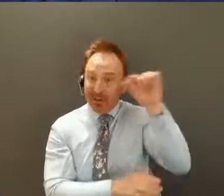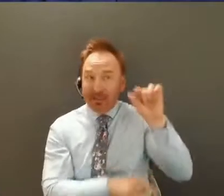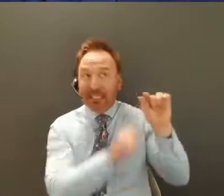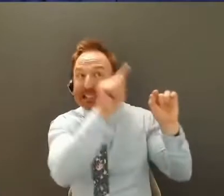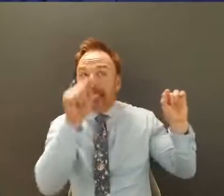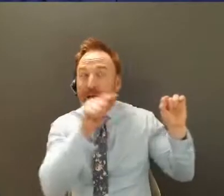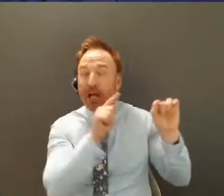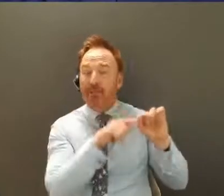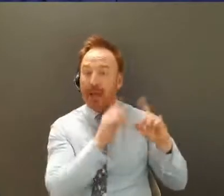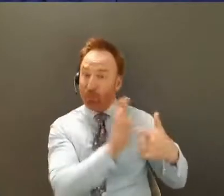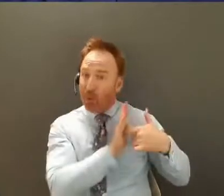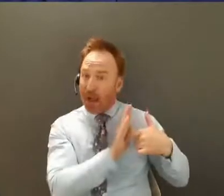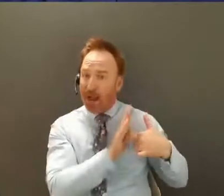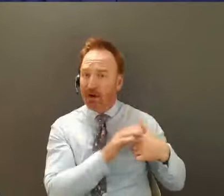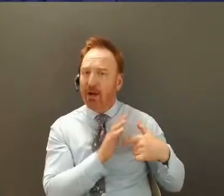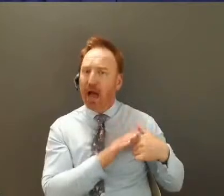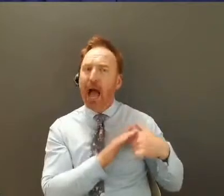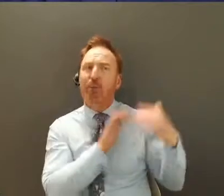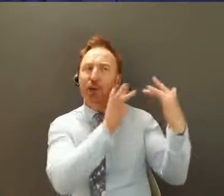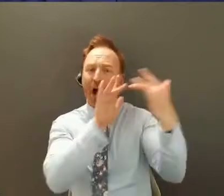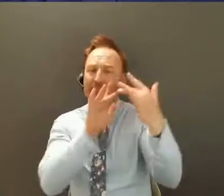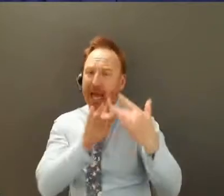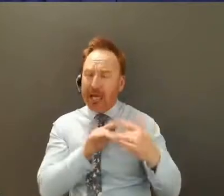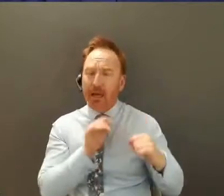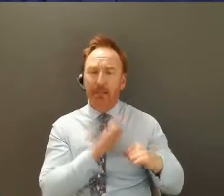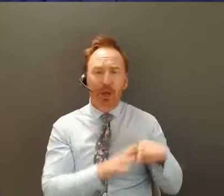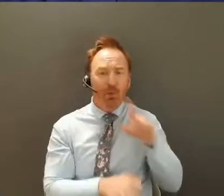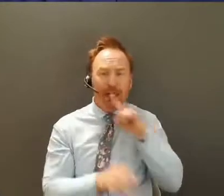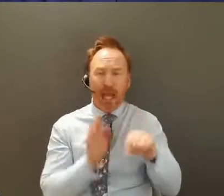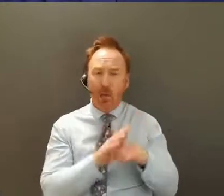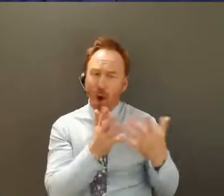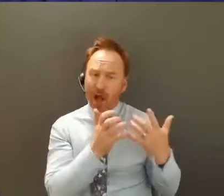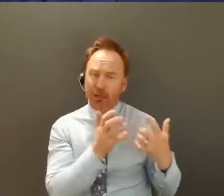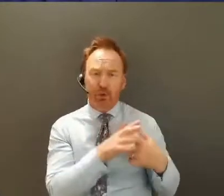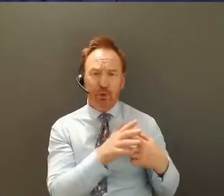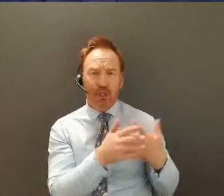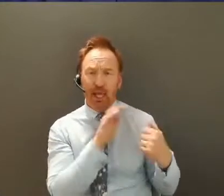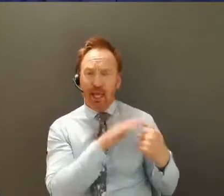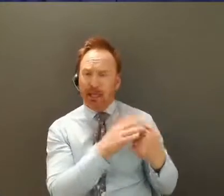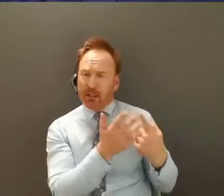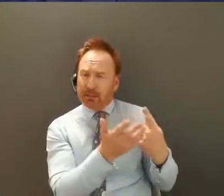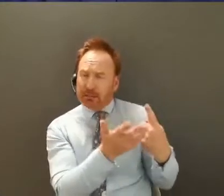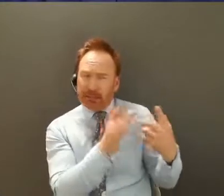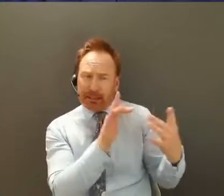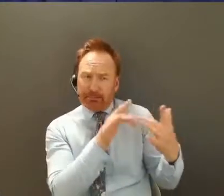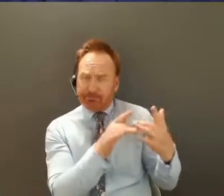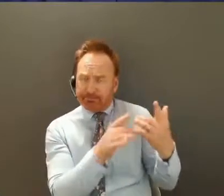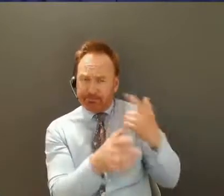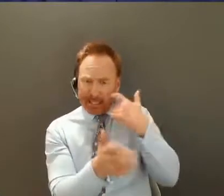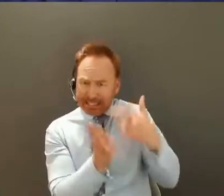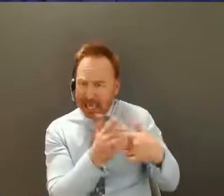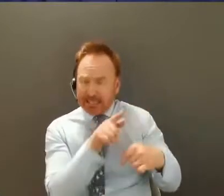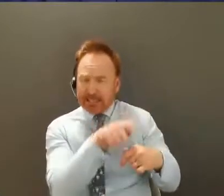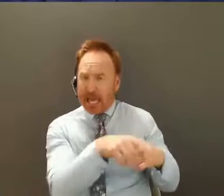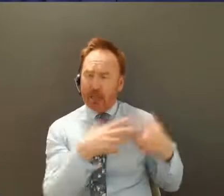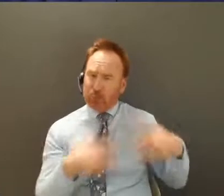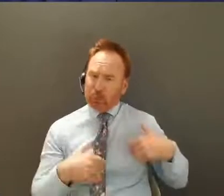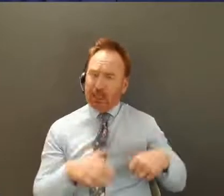And it's to use the fact that we have so many people who were